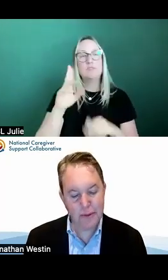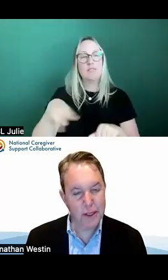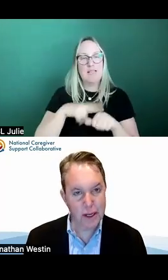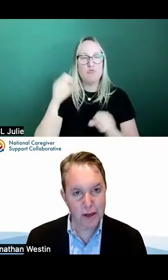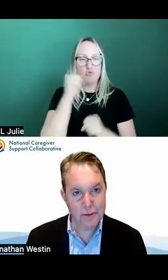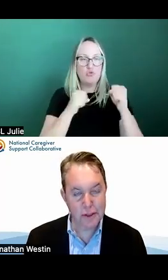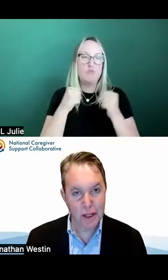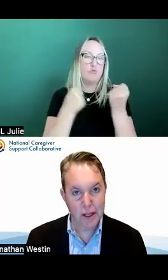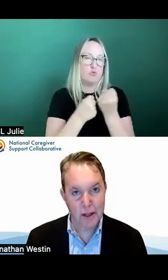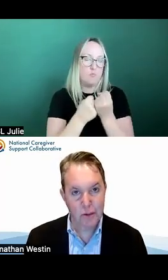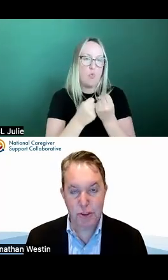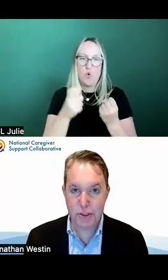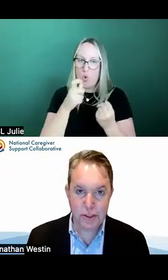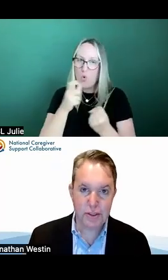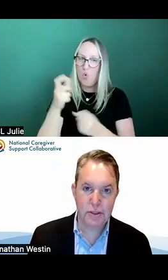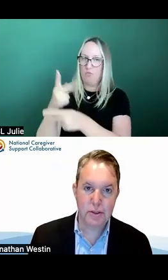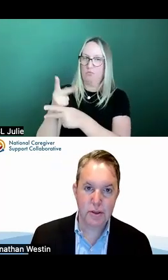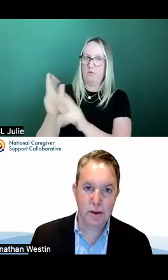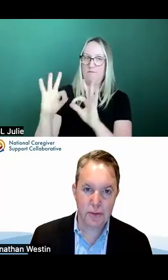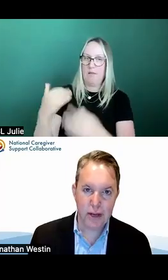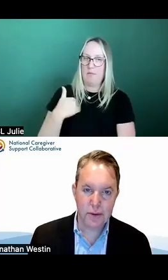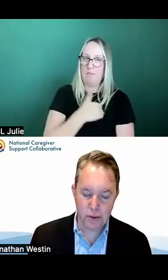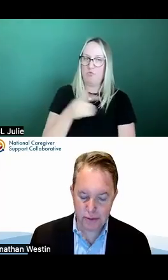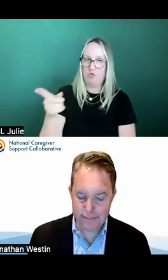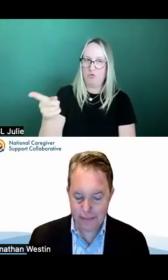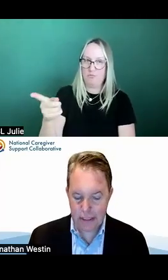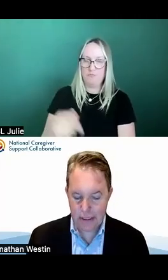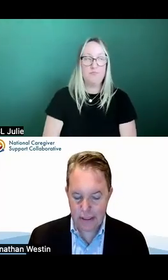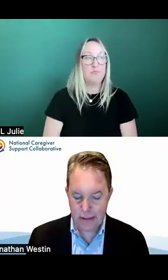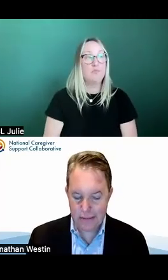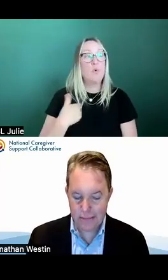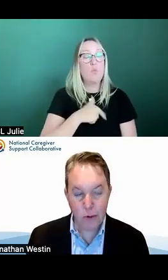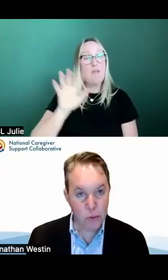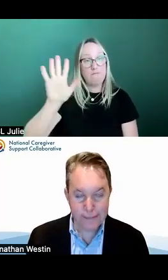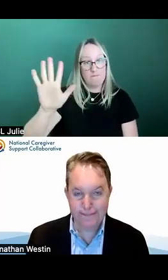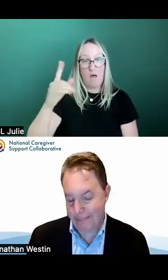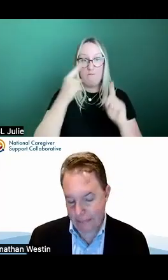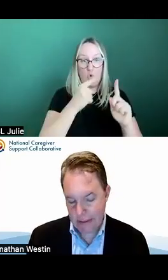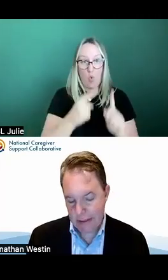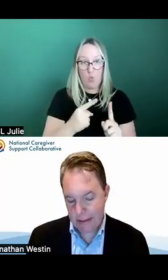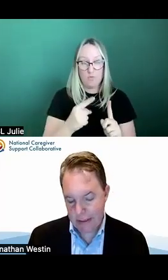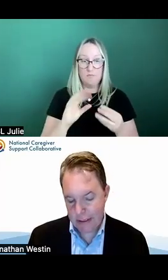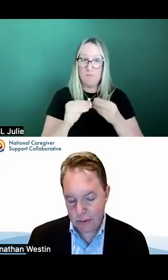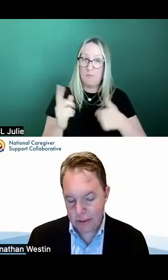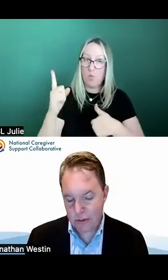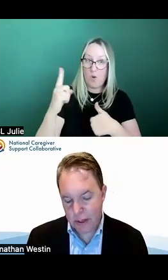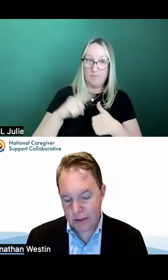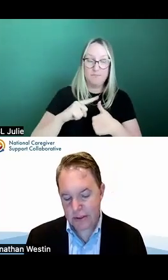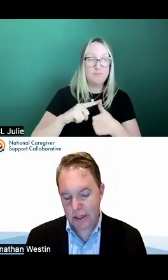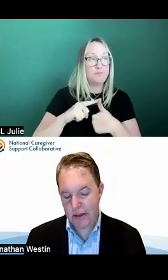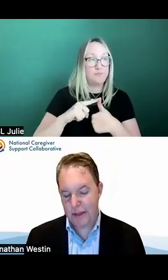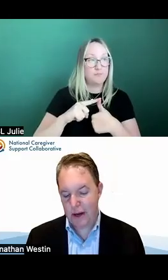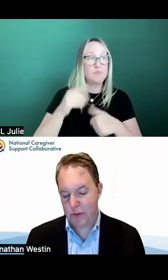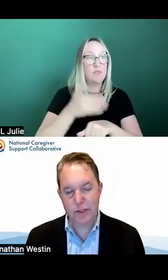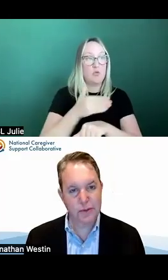Family Caregivers, which consists of five goals. Goal one: increase awareness of and outreach to